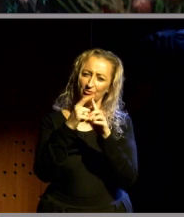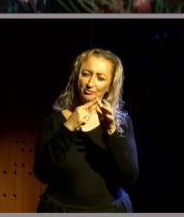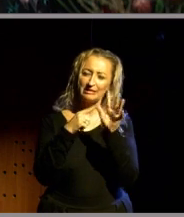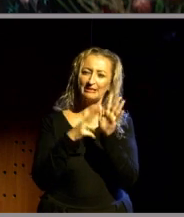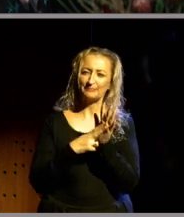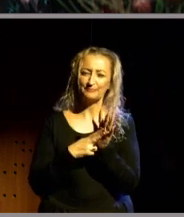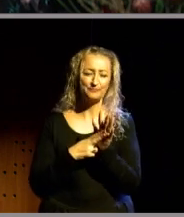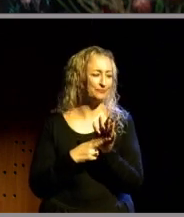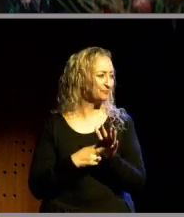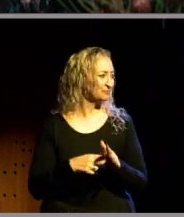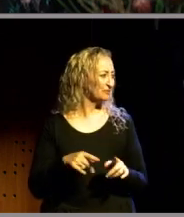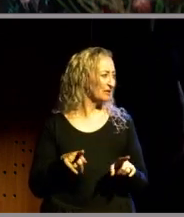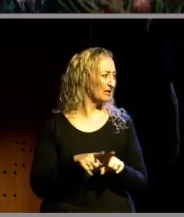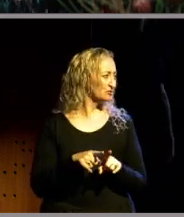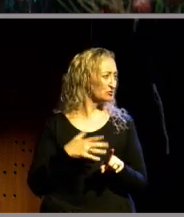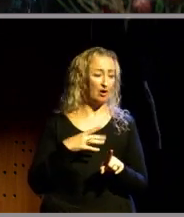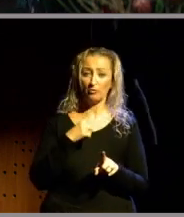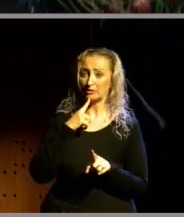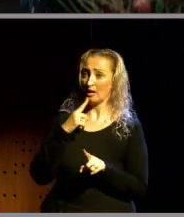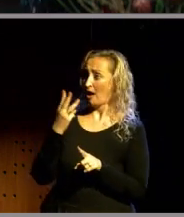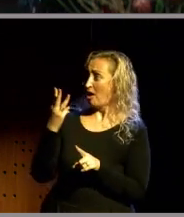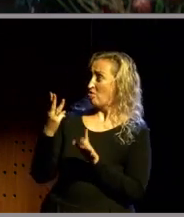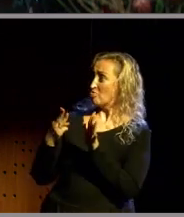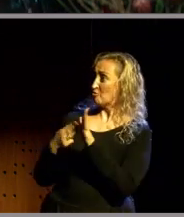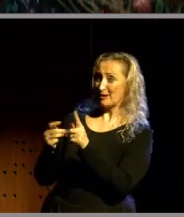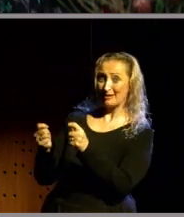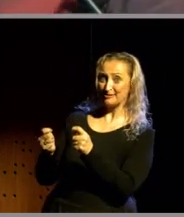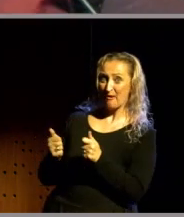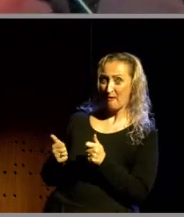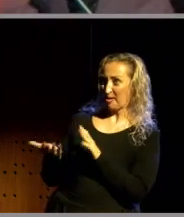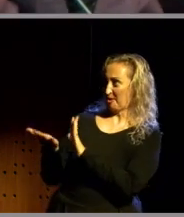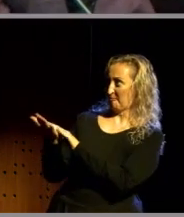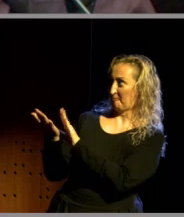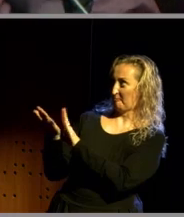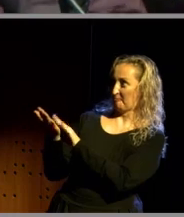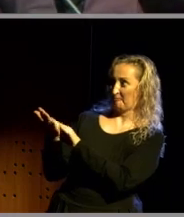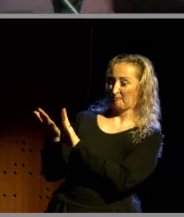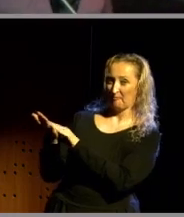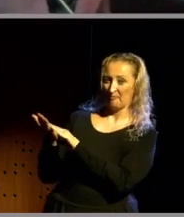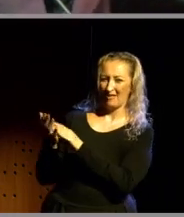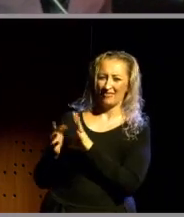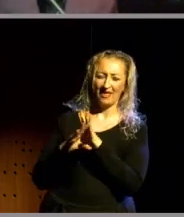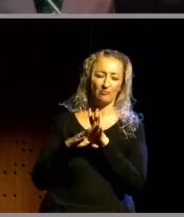In fact, I just want to say three minutes early. Well done. There was a whole joke because every time